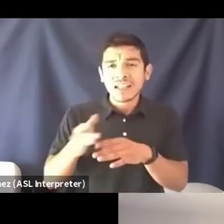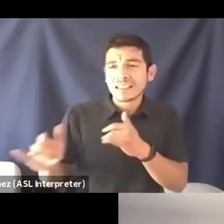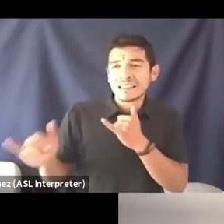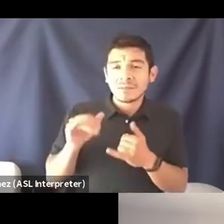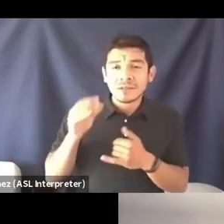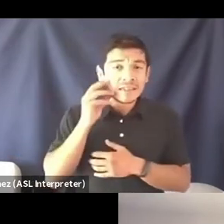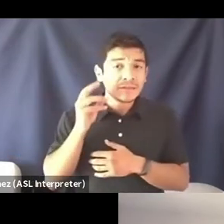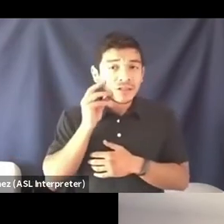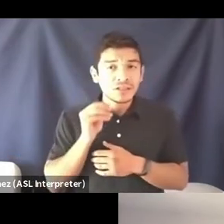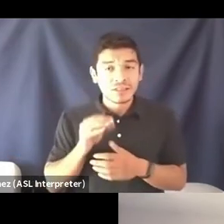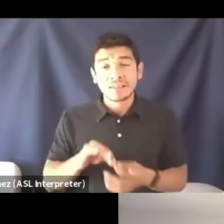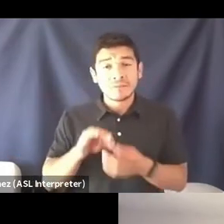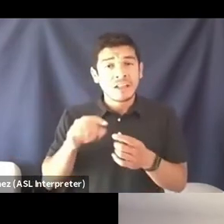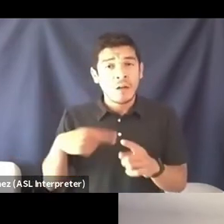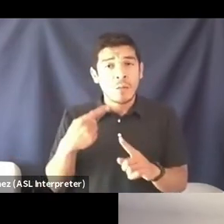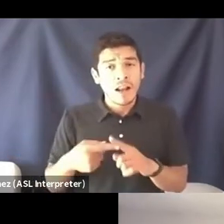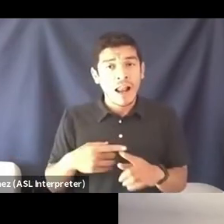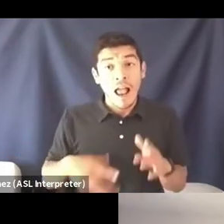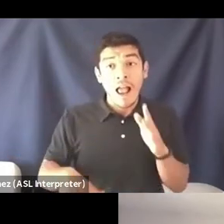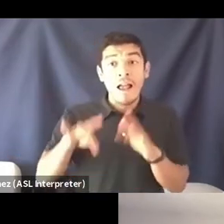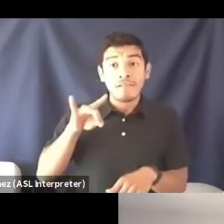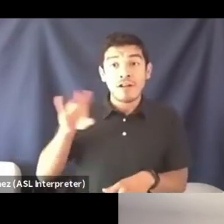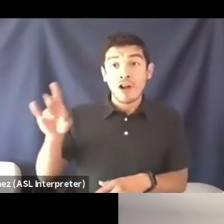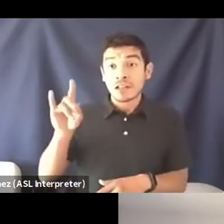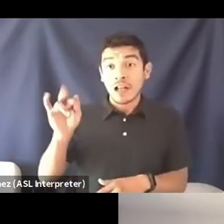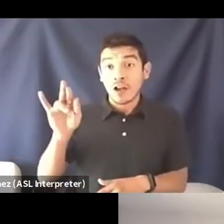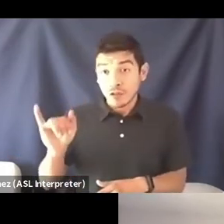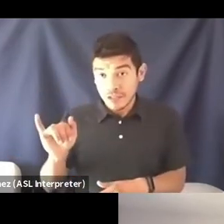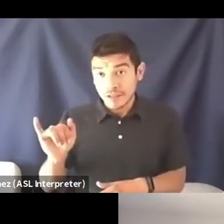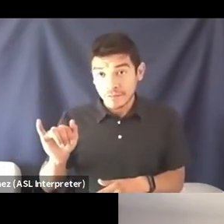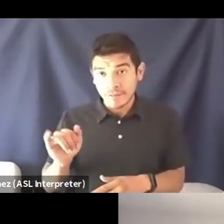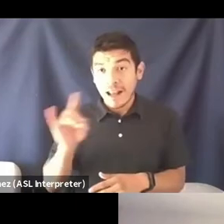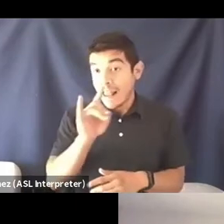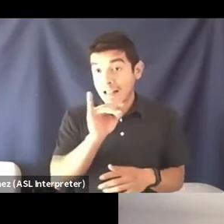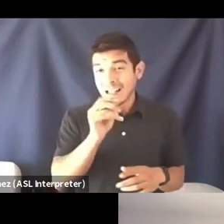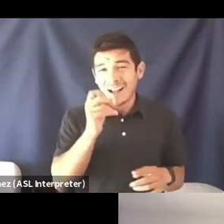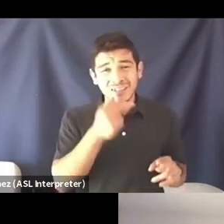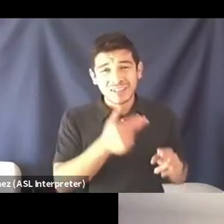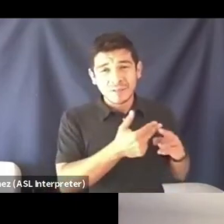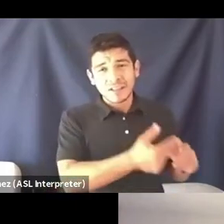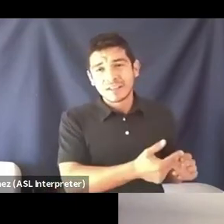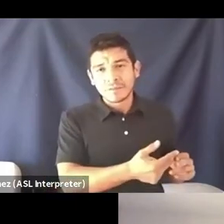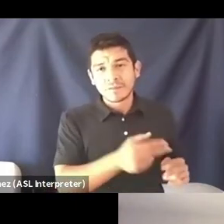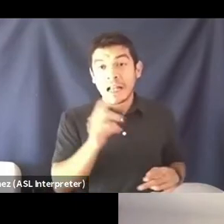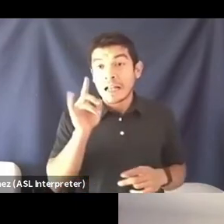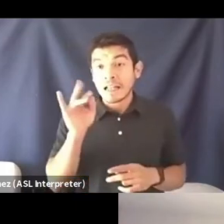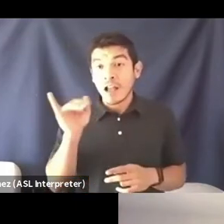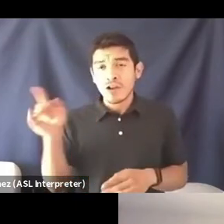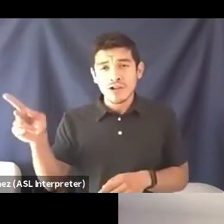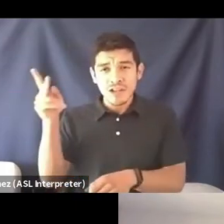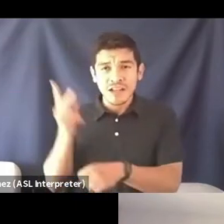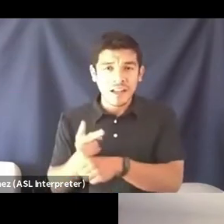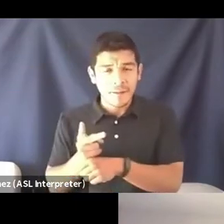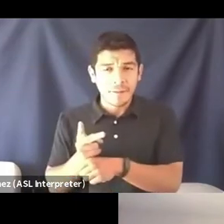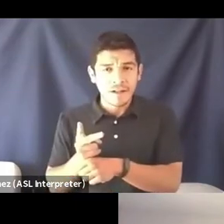Especially when I found out her diary. Like Diane just mentioned. The diary she kept before she went missing